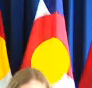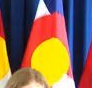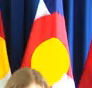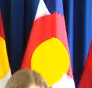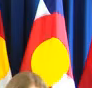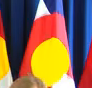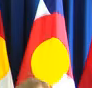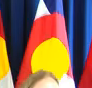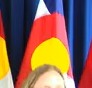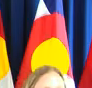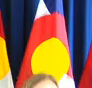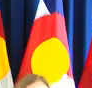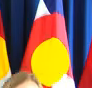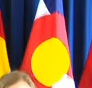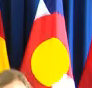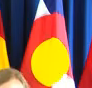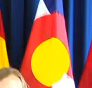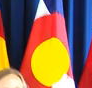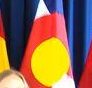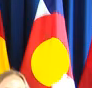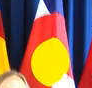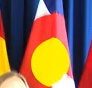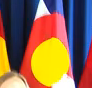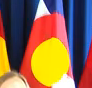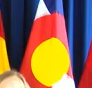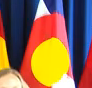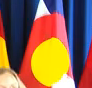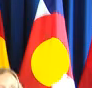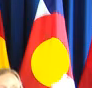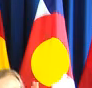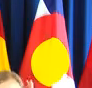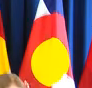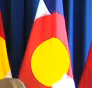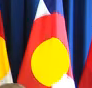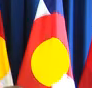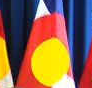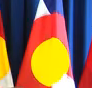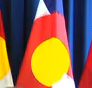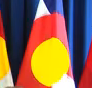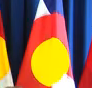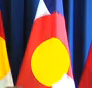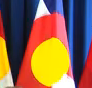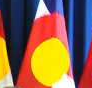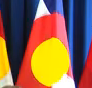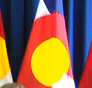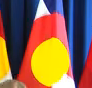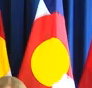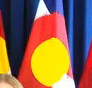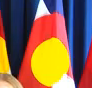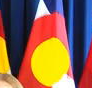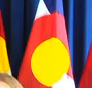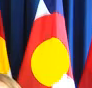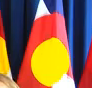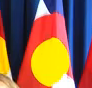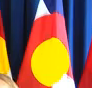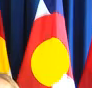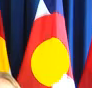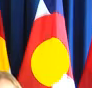good afternoon colorado we have some important updates on coronavirus the state response